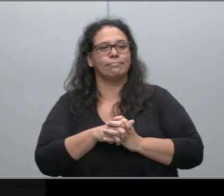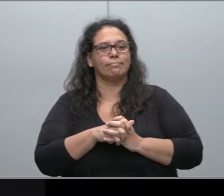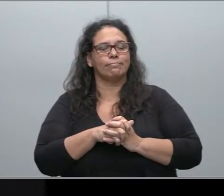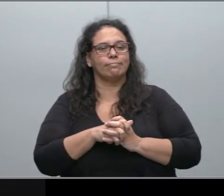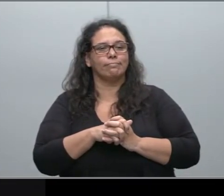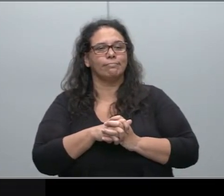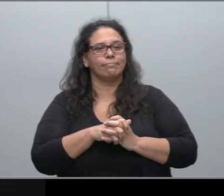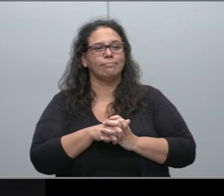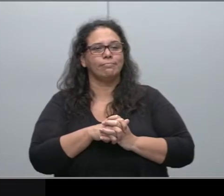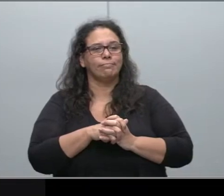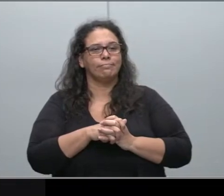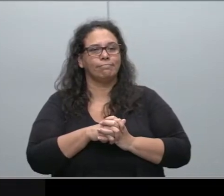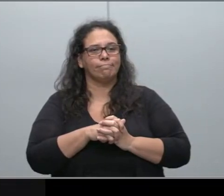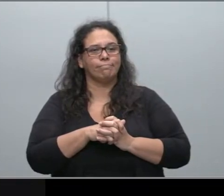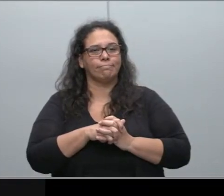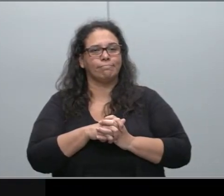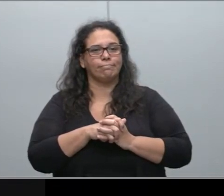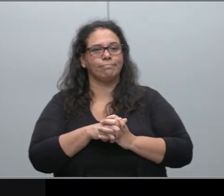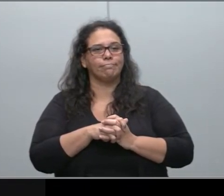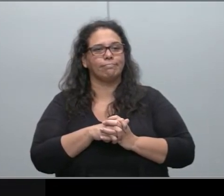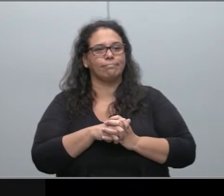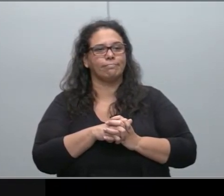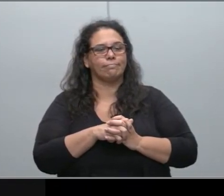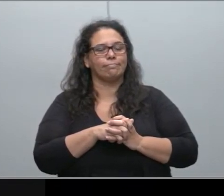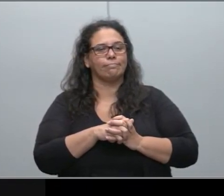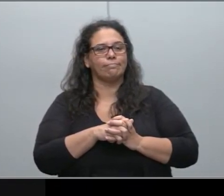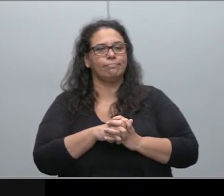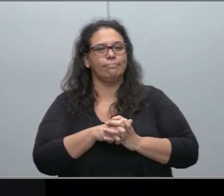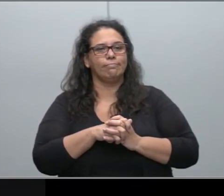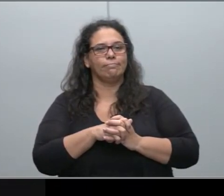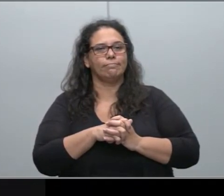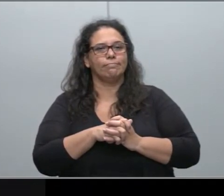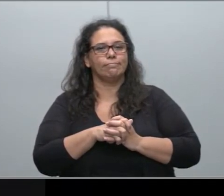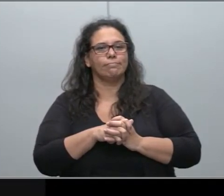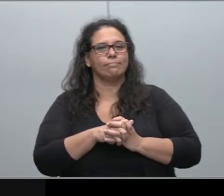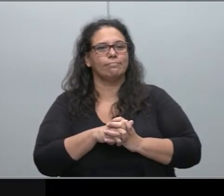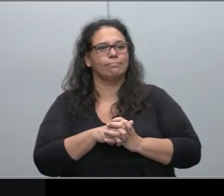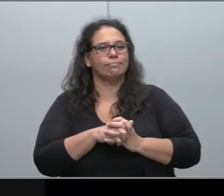and in your case a pre-K student, to be the guide,